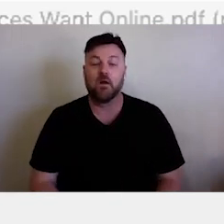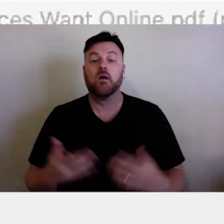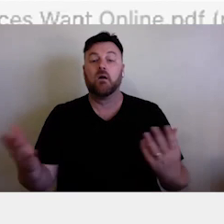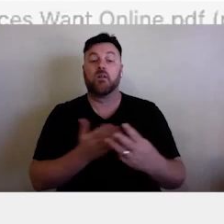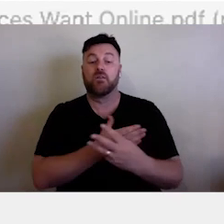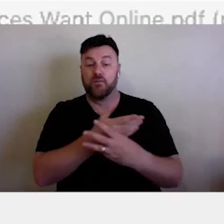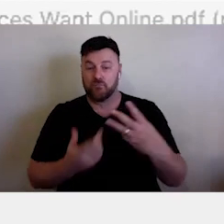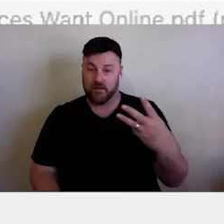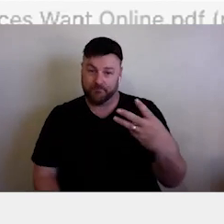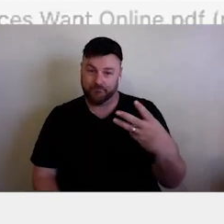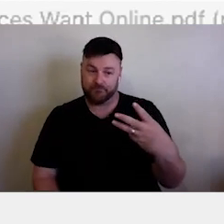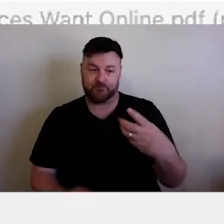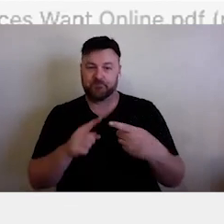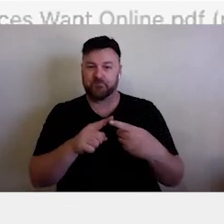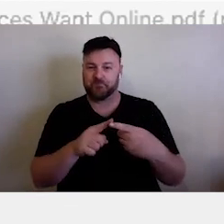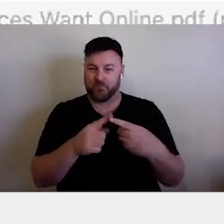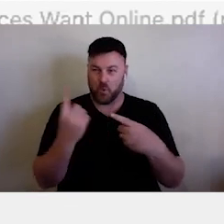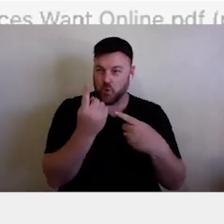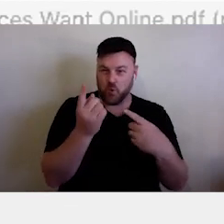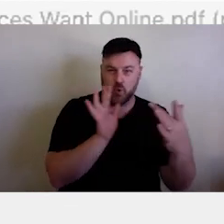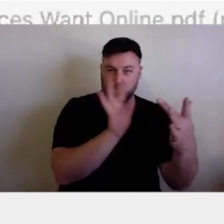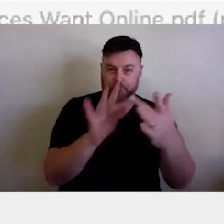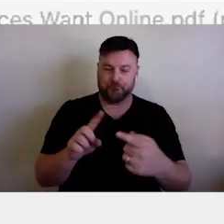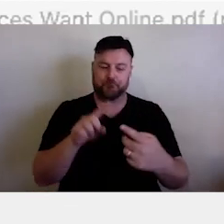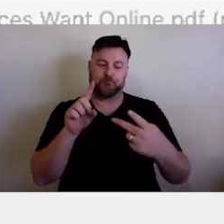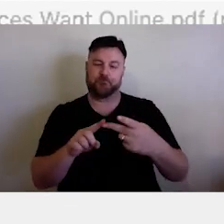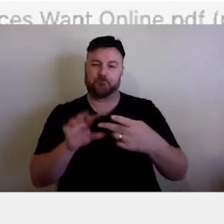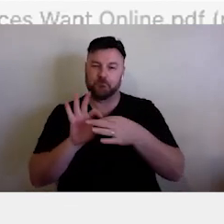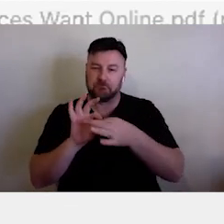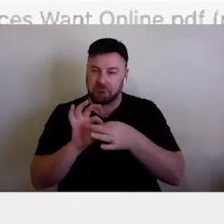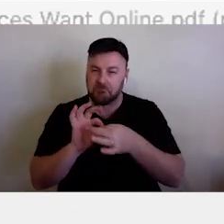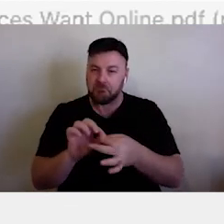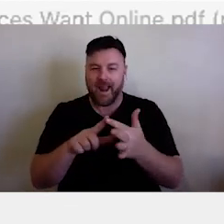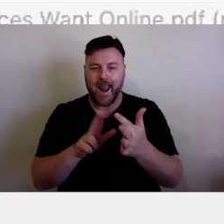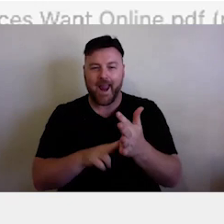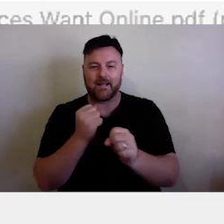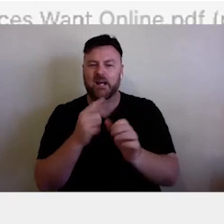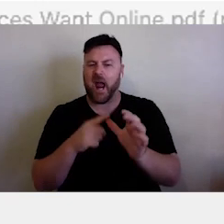engagement, what does that look like online and impact is the last thing.